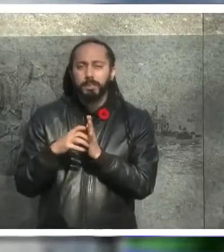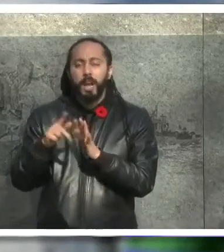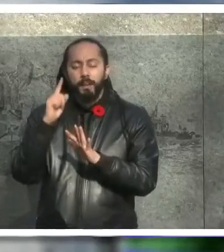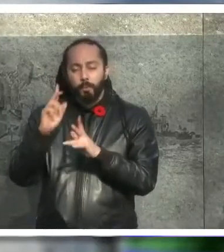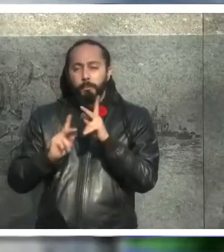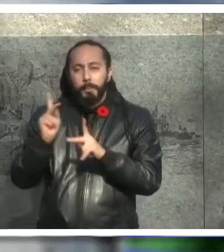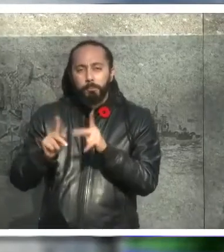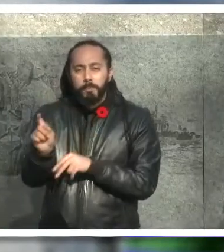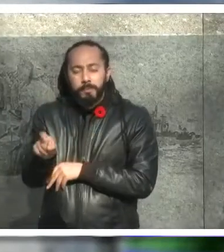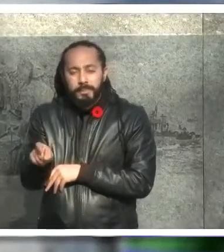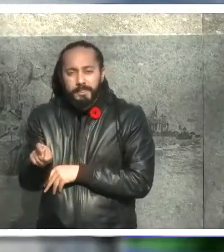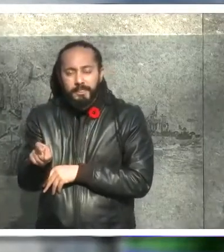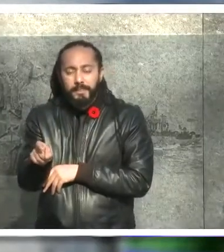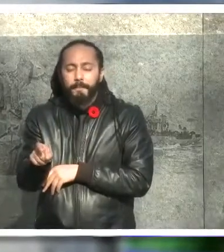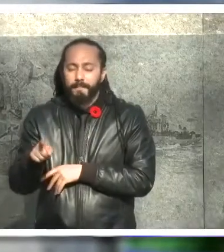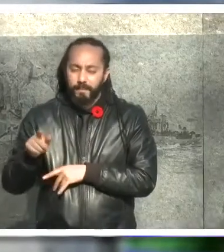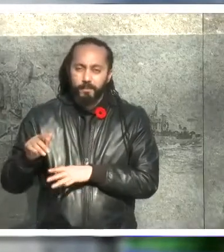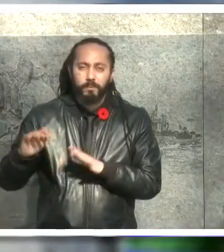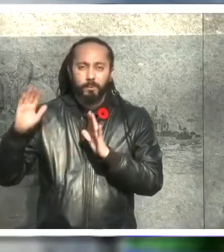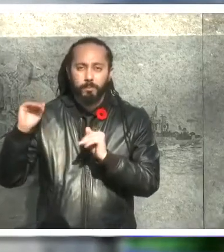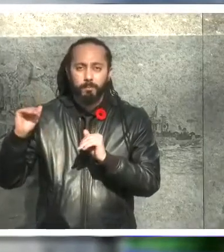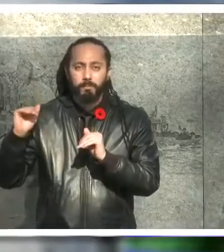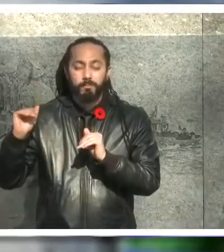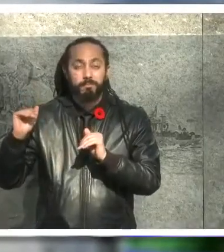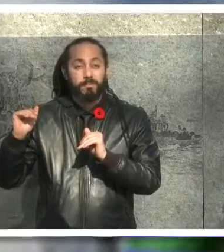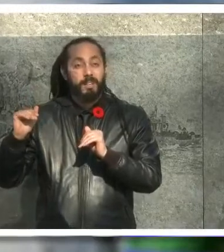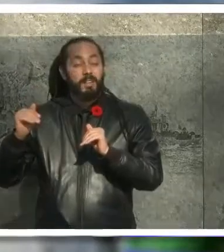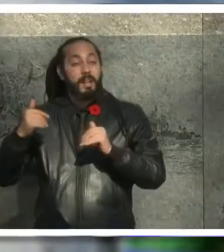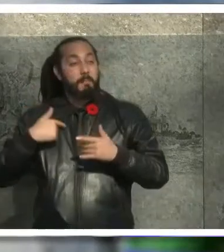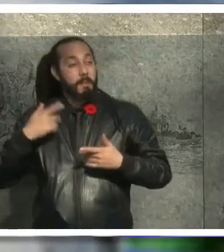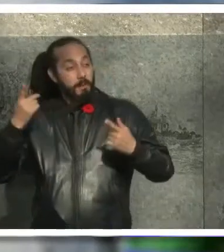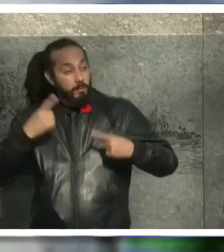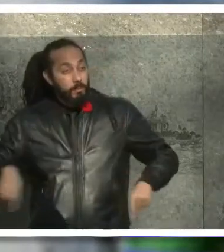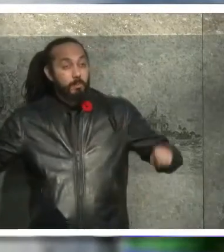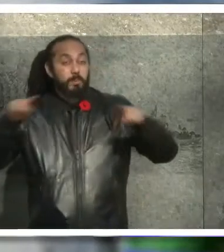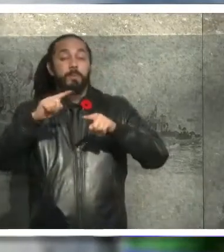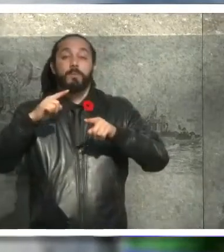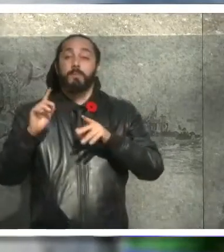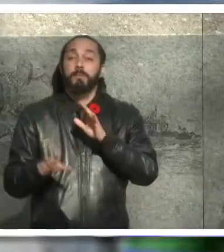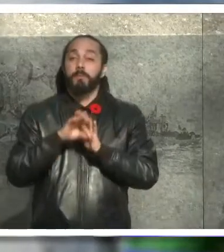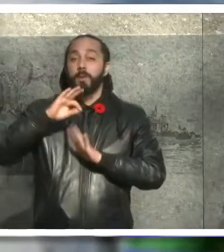May we find hope in the service and sacrifice